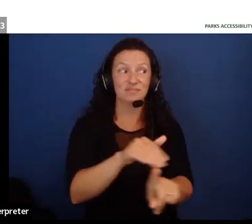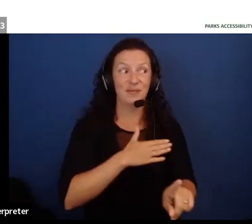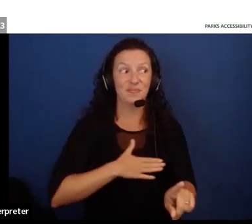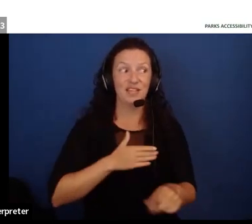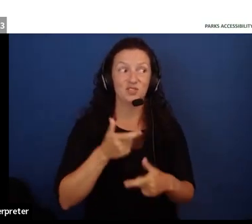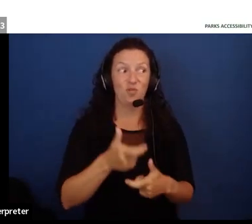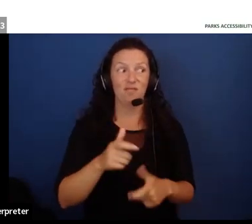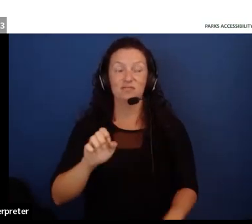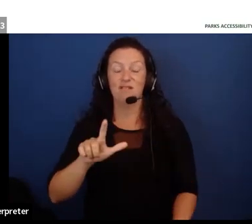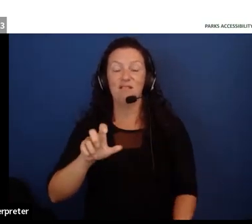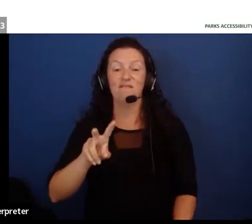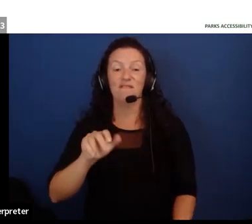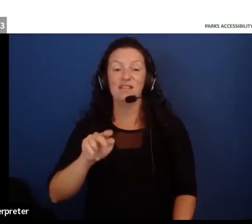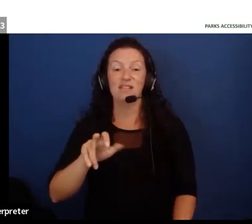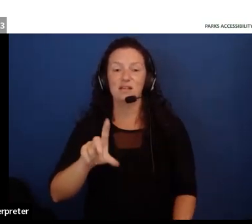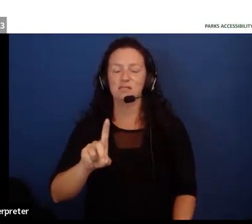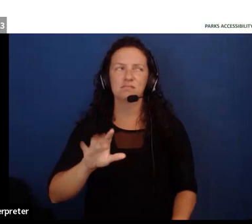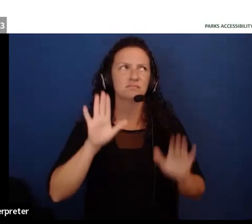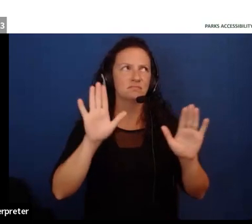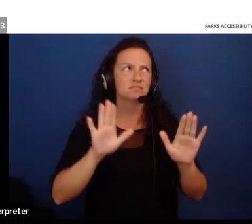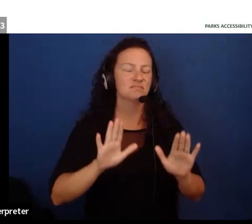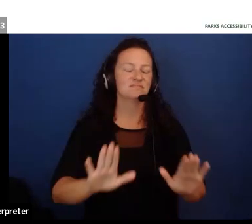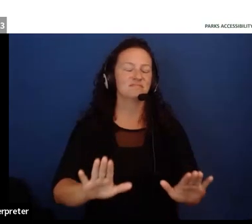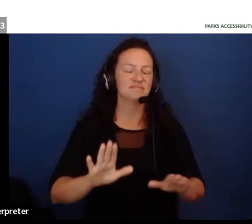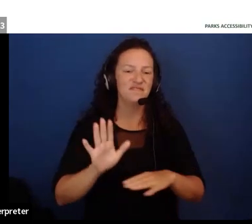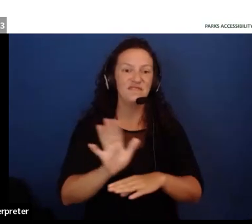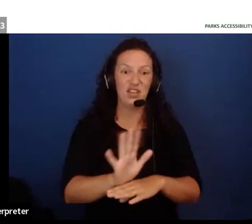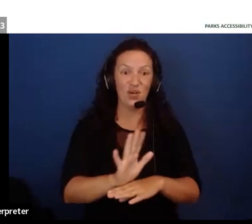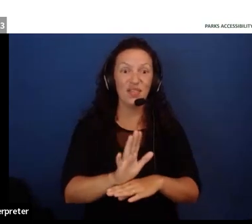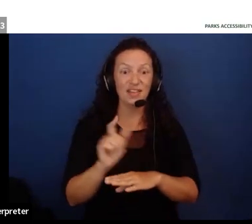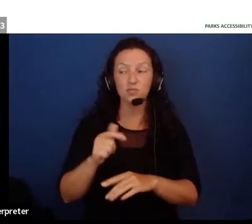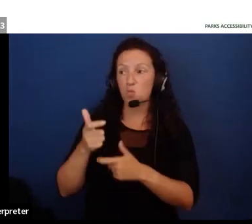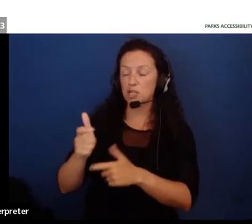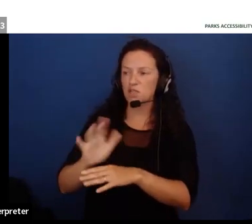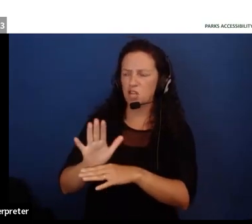video and that's how we found you and got in touch with you.